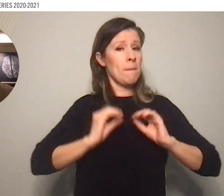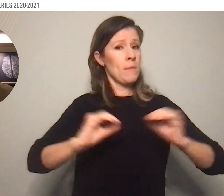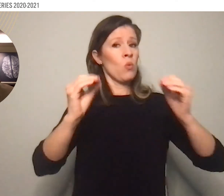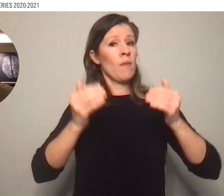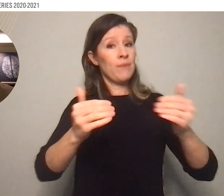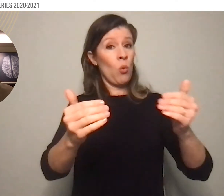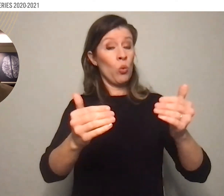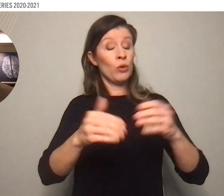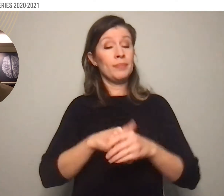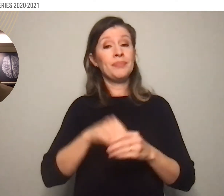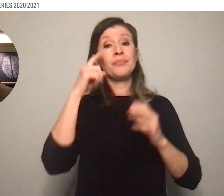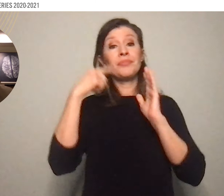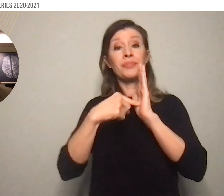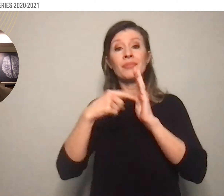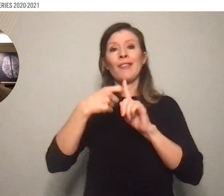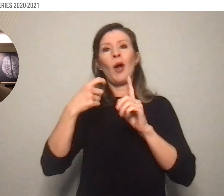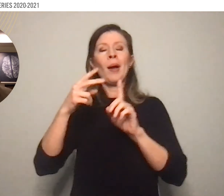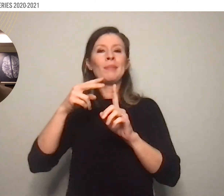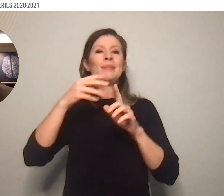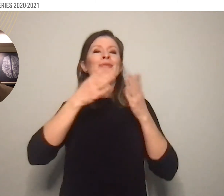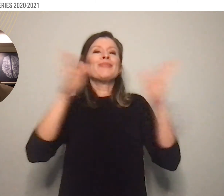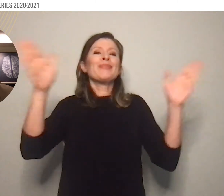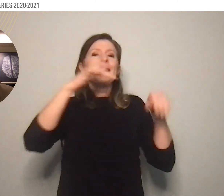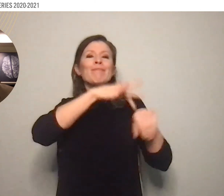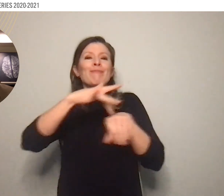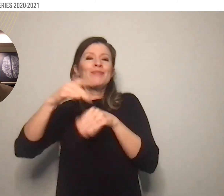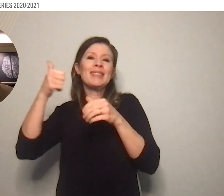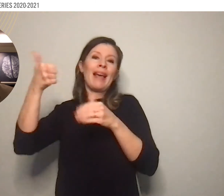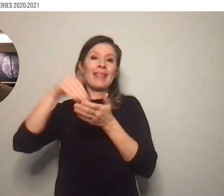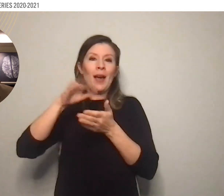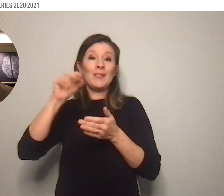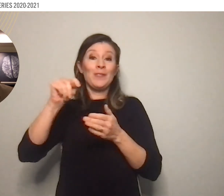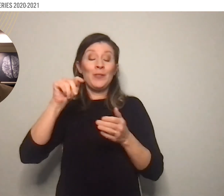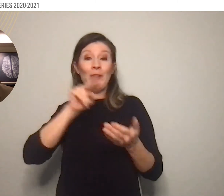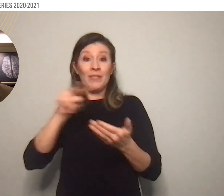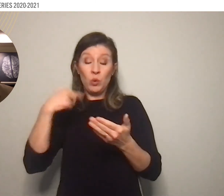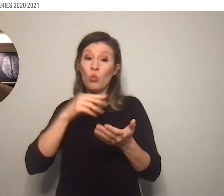What we learned from a 10 000 foot view, is that the brain is organized in this relatively small